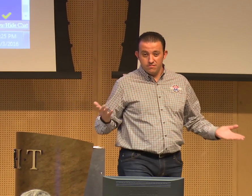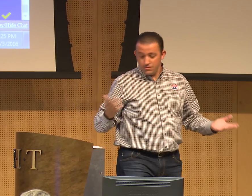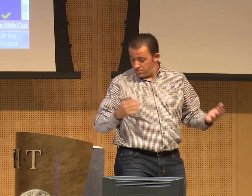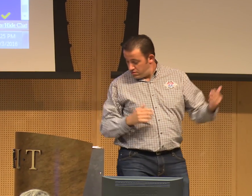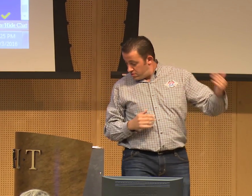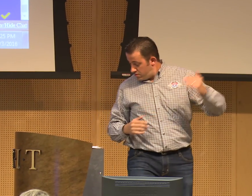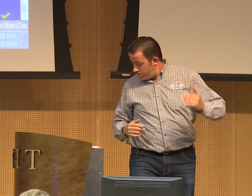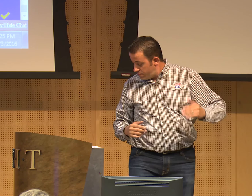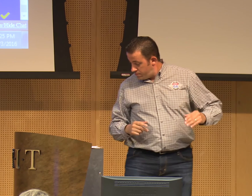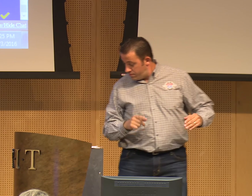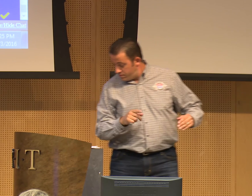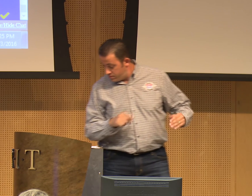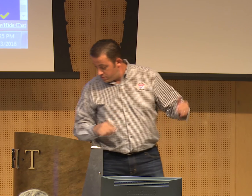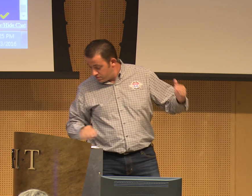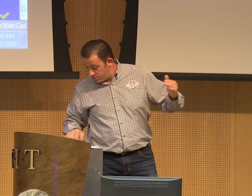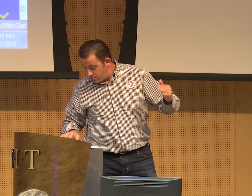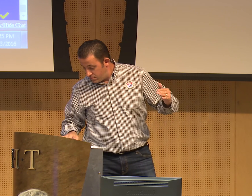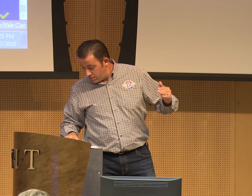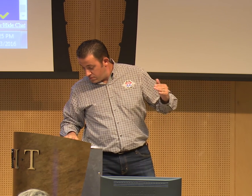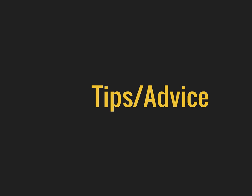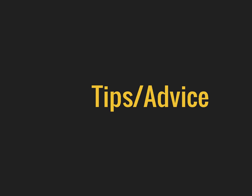The teamwork has made the difference in my career.